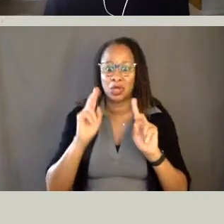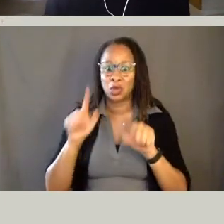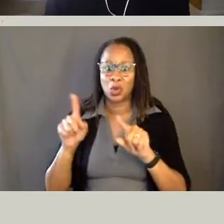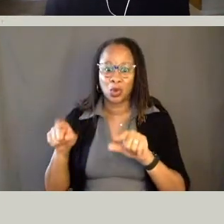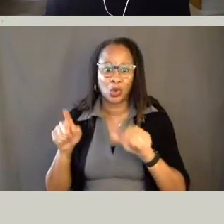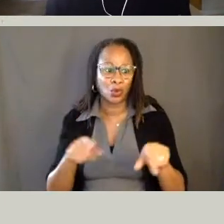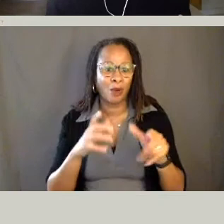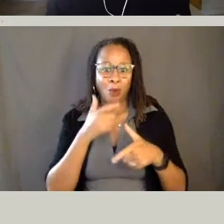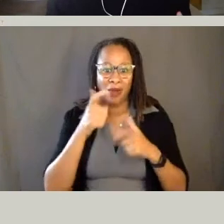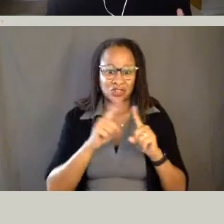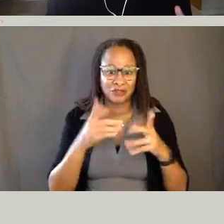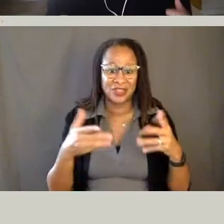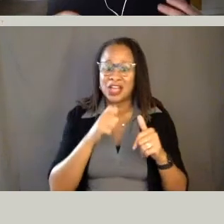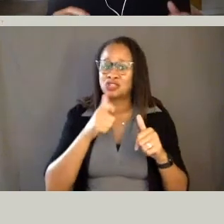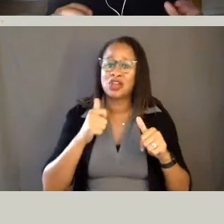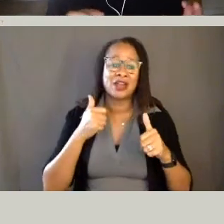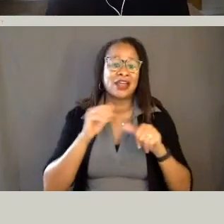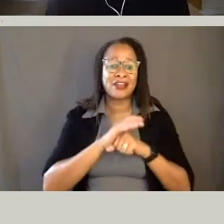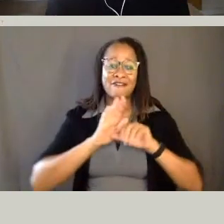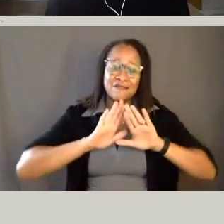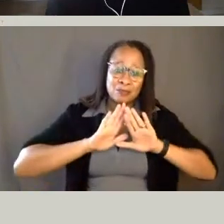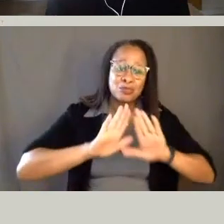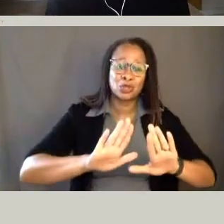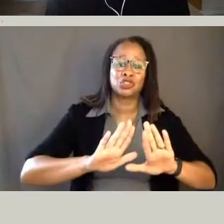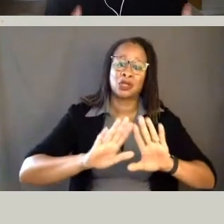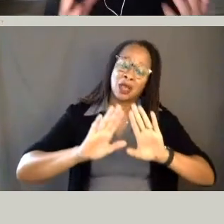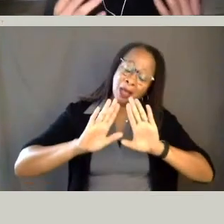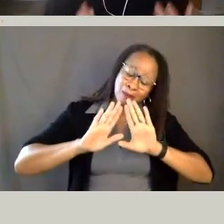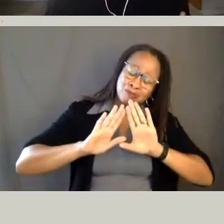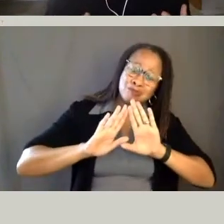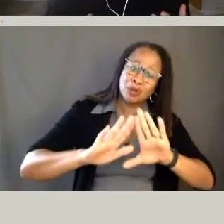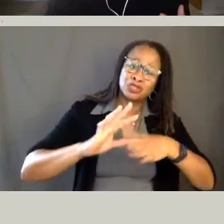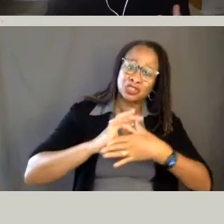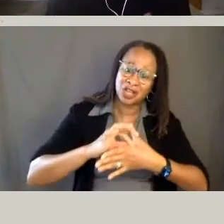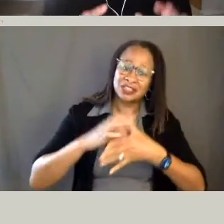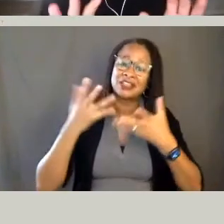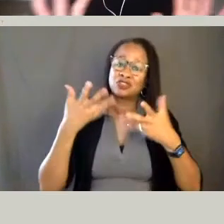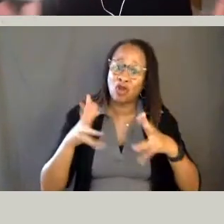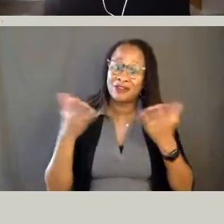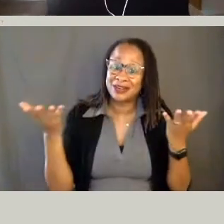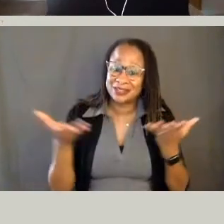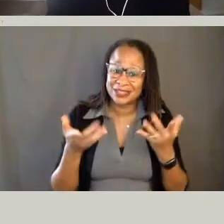There's not the idea of like pushing content, that's already existing to new audiences.